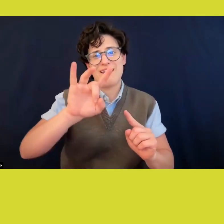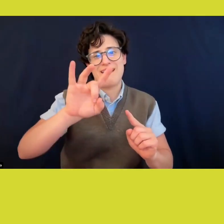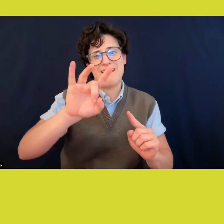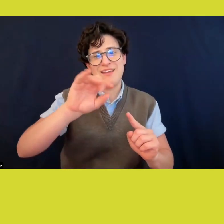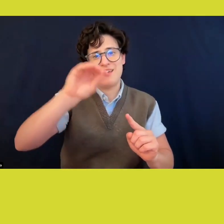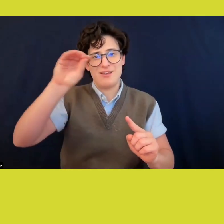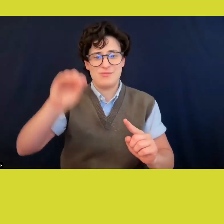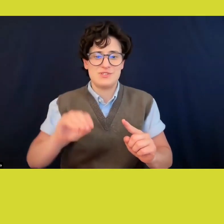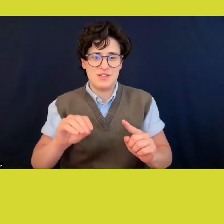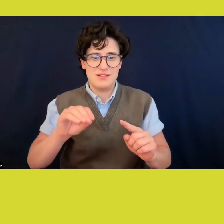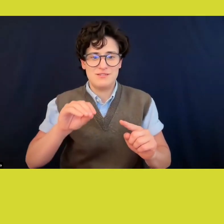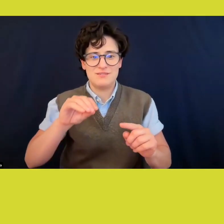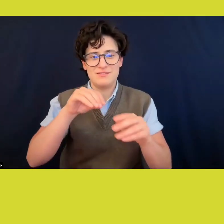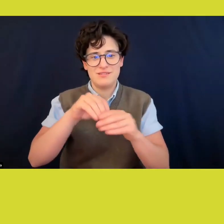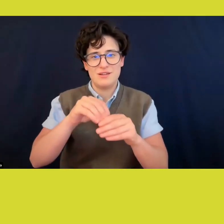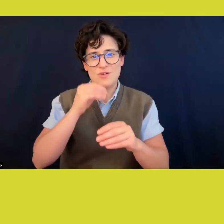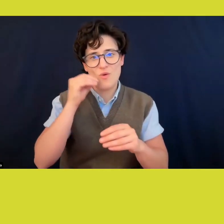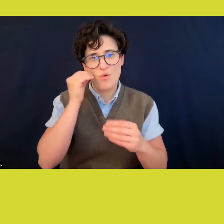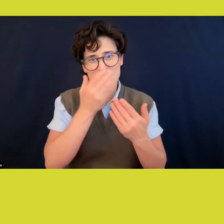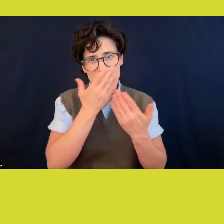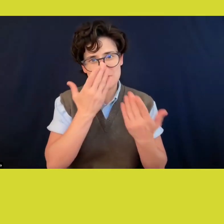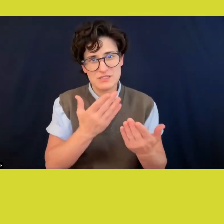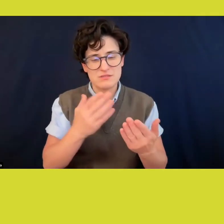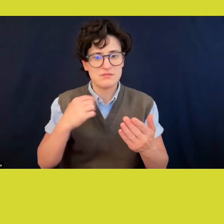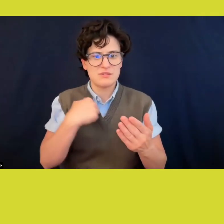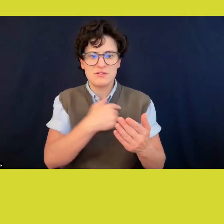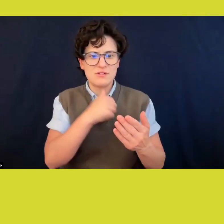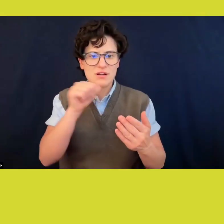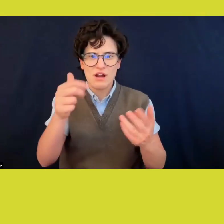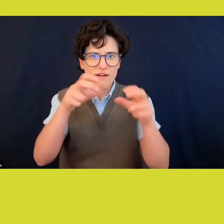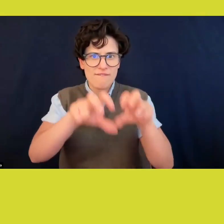other programs, to address homelessness at the scale